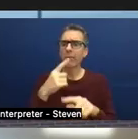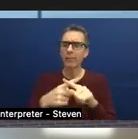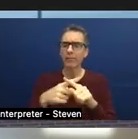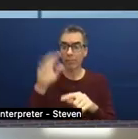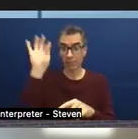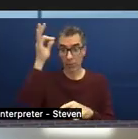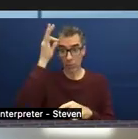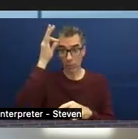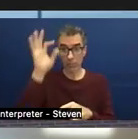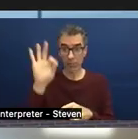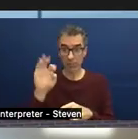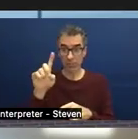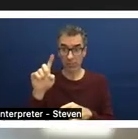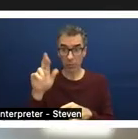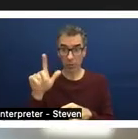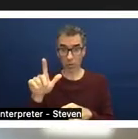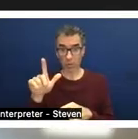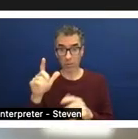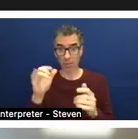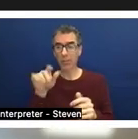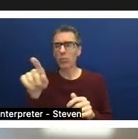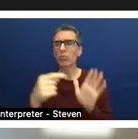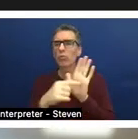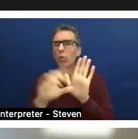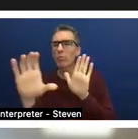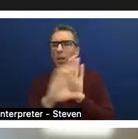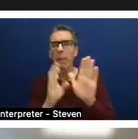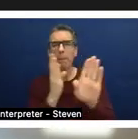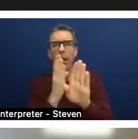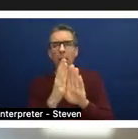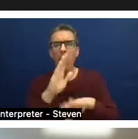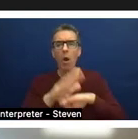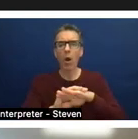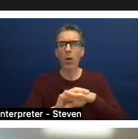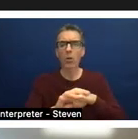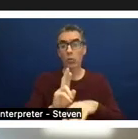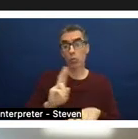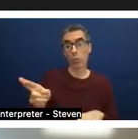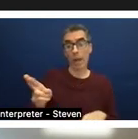and the picture that you show with the bus using the right turn lane. Yeah, right there.